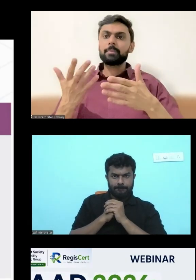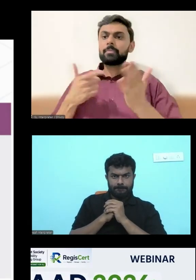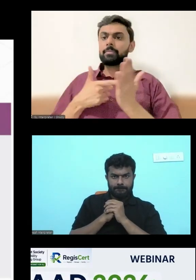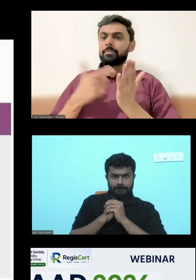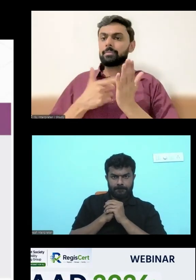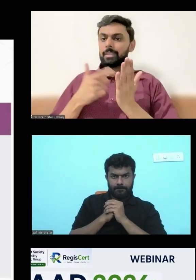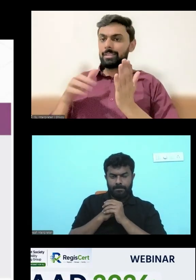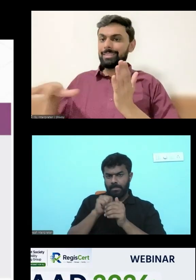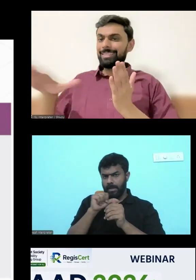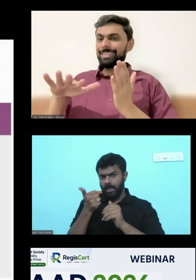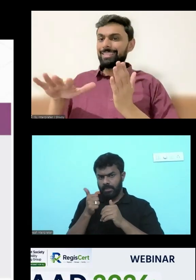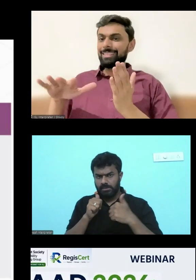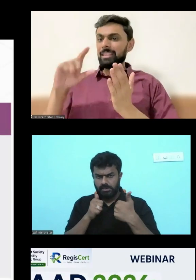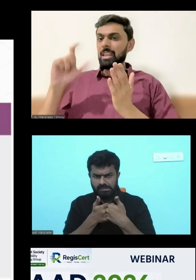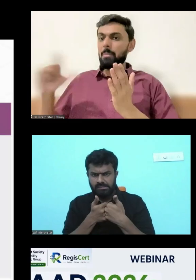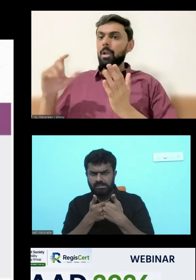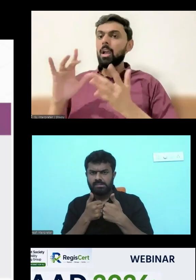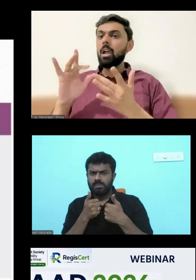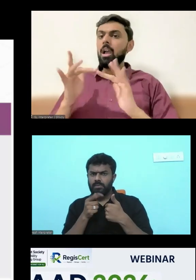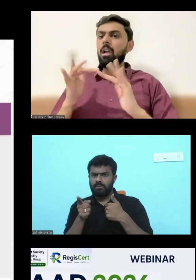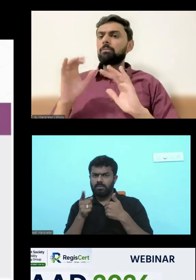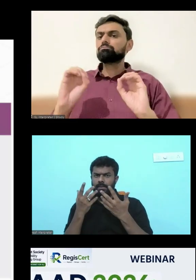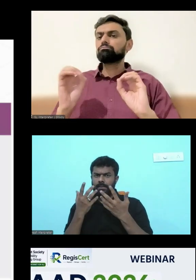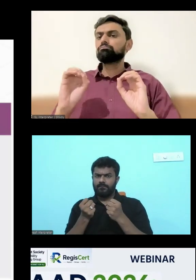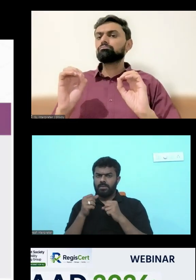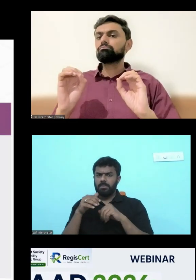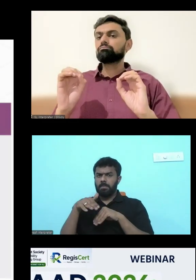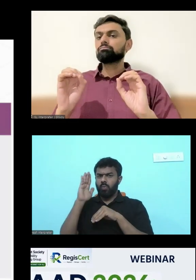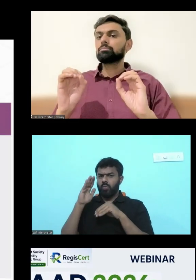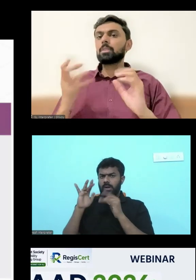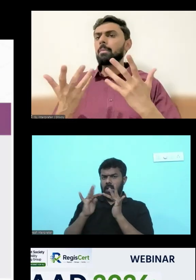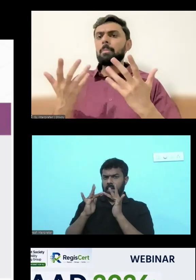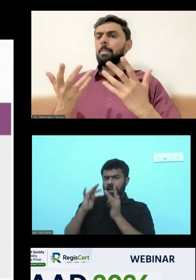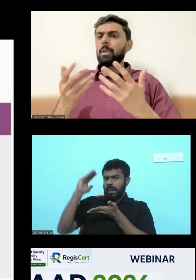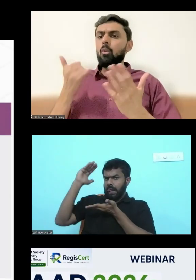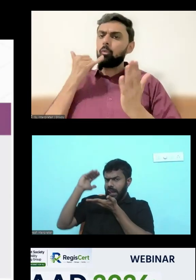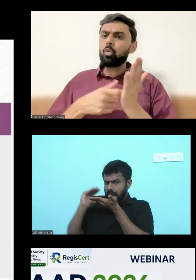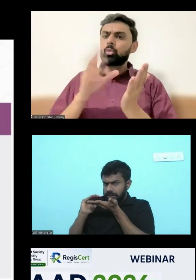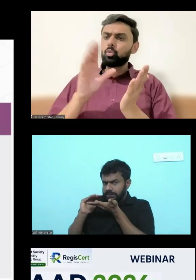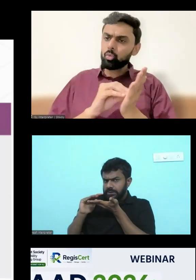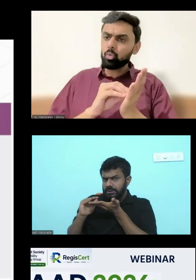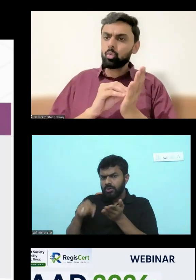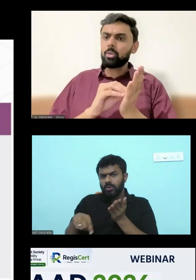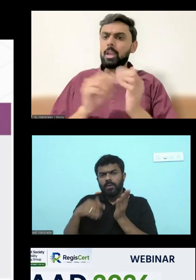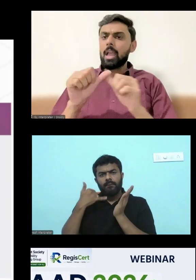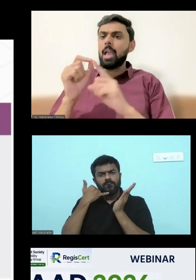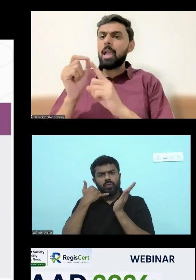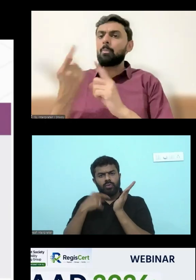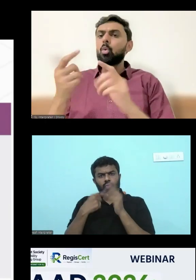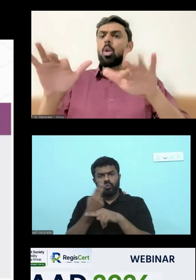So we can use offline apps and local Raspberry Pi for the applications.